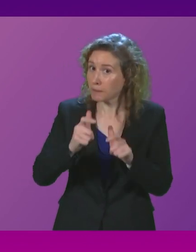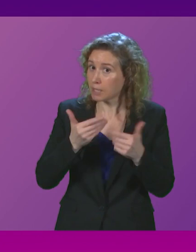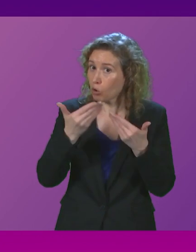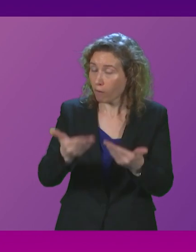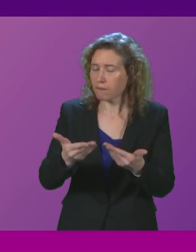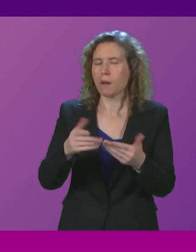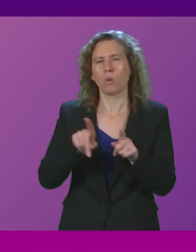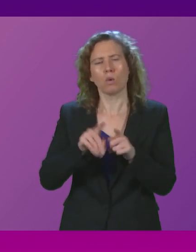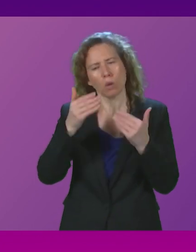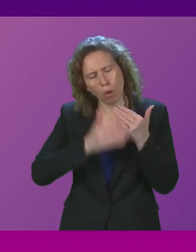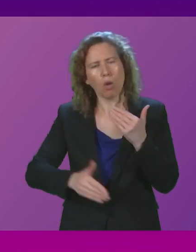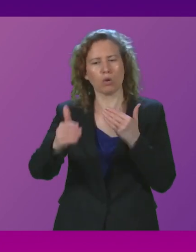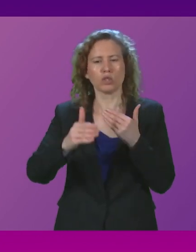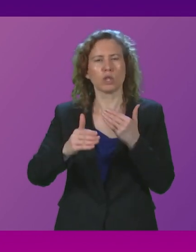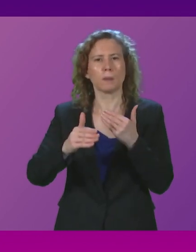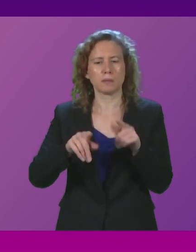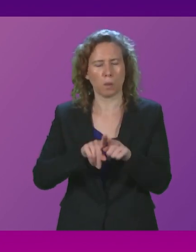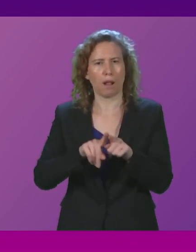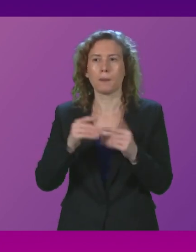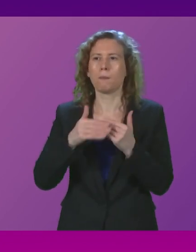but longer-term, more sustainable accommodation.